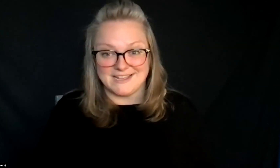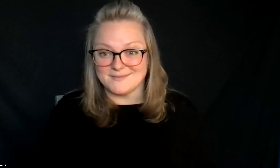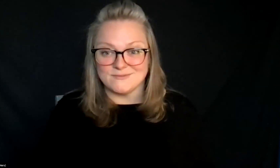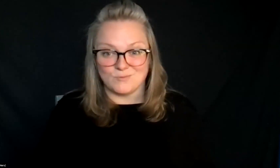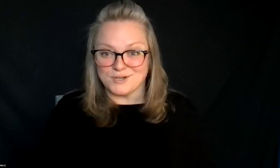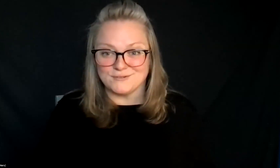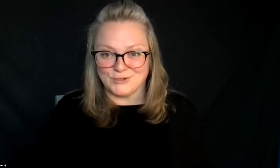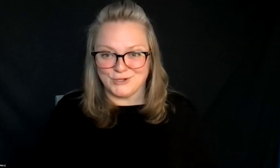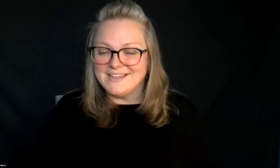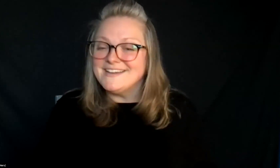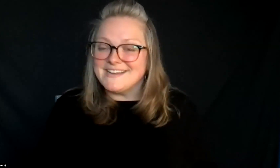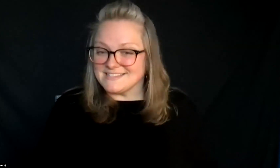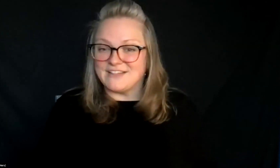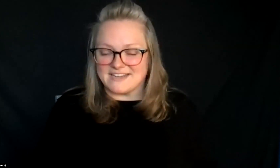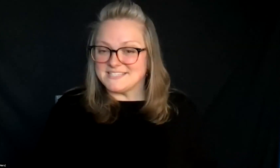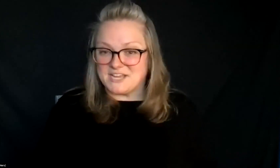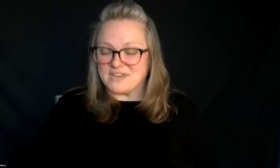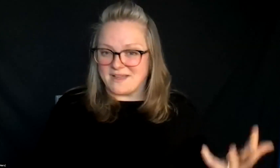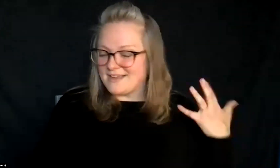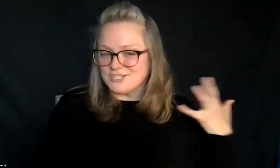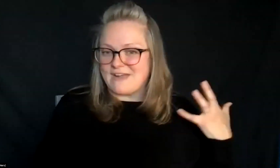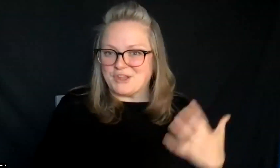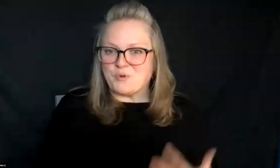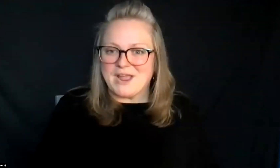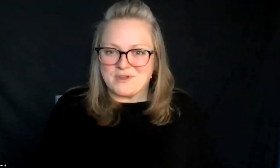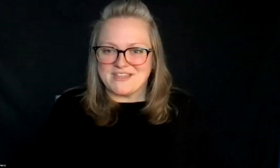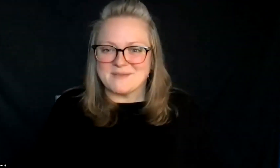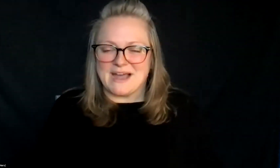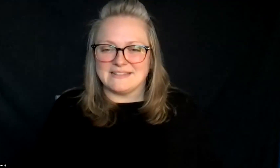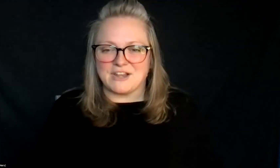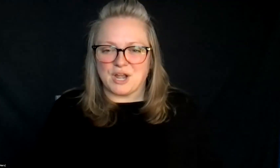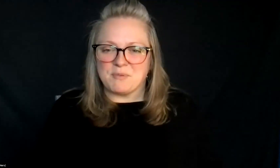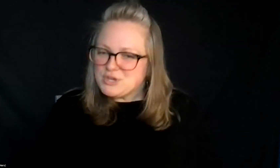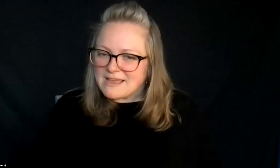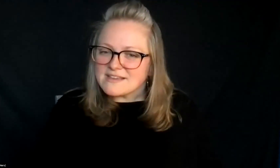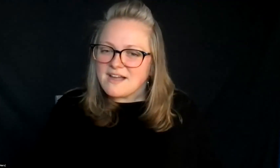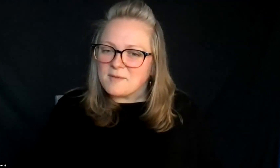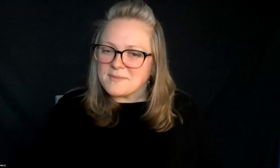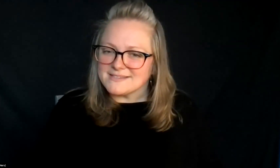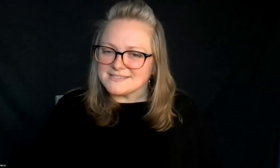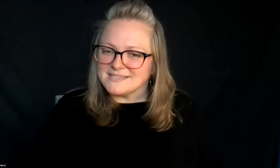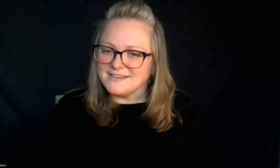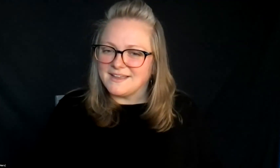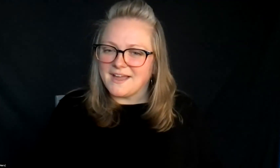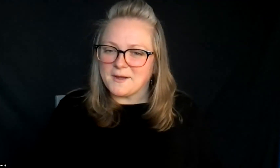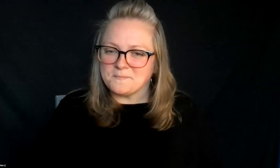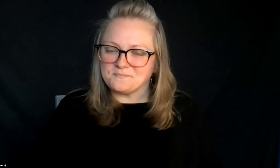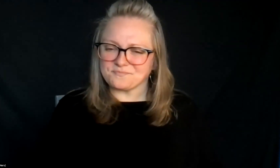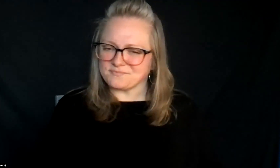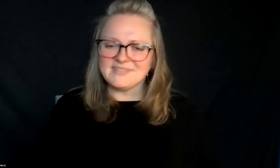: WELL, THANK YOU, MISTIE, FOR EXPLAINING, I LEARNED A LOT FROM YOUR PRESENTATION TODAY. IT WAS WONDERFUL.